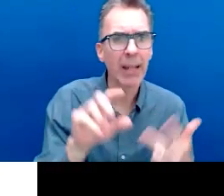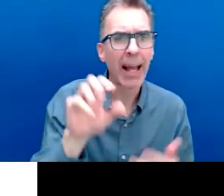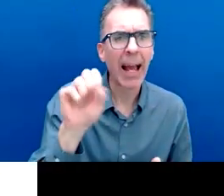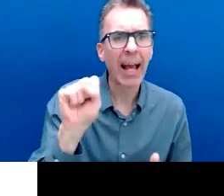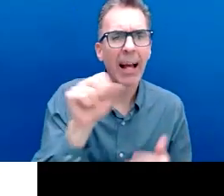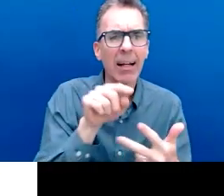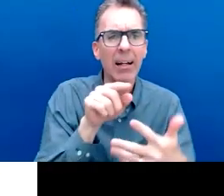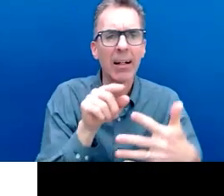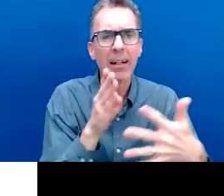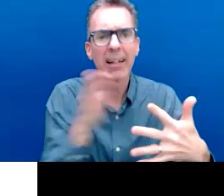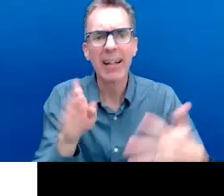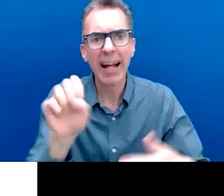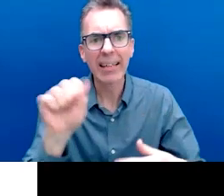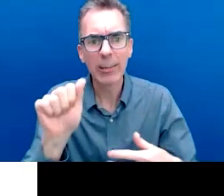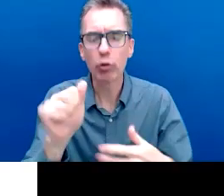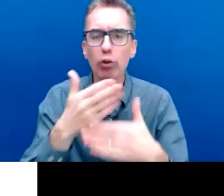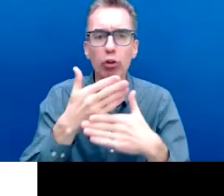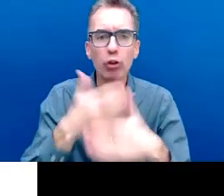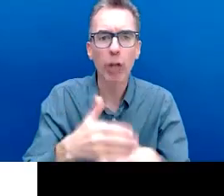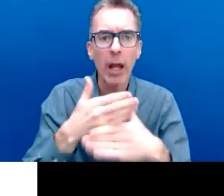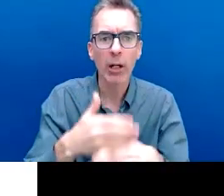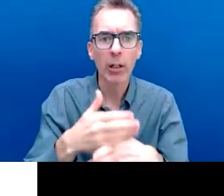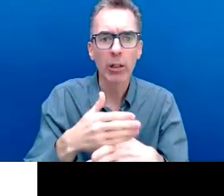And so what that means is that if you use that material,